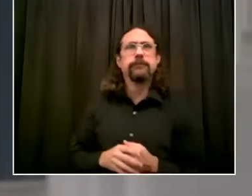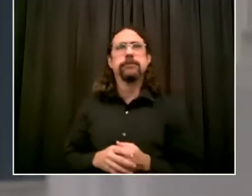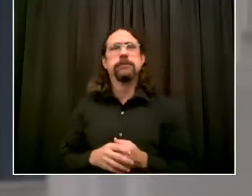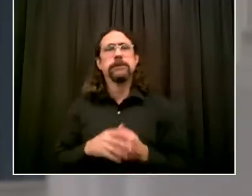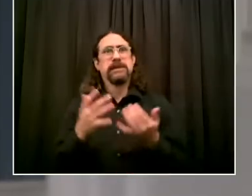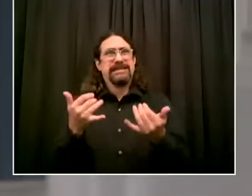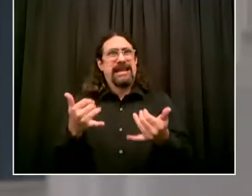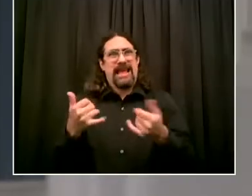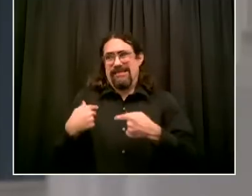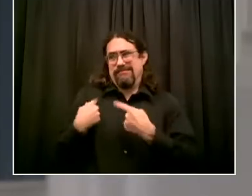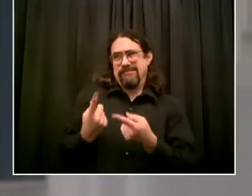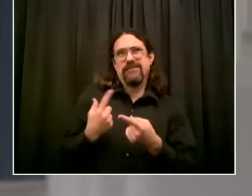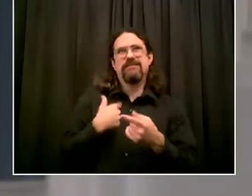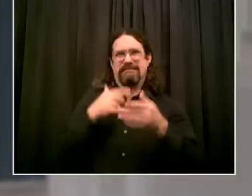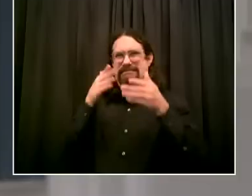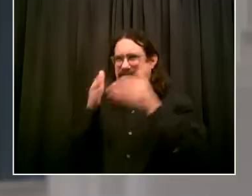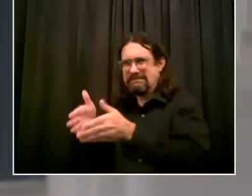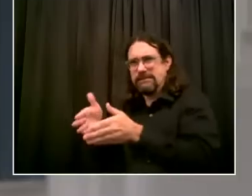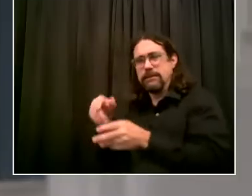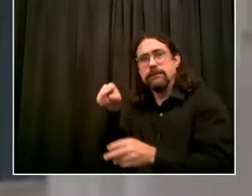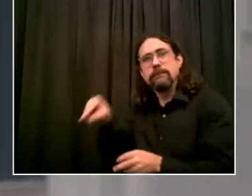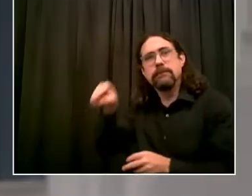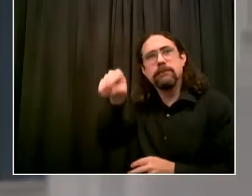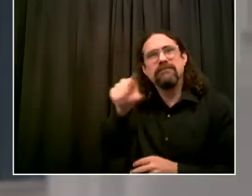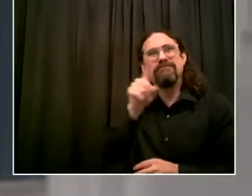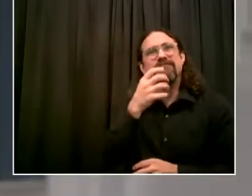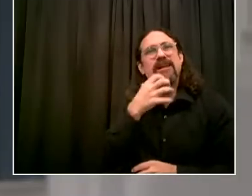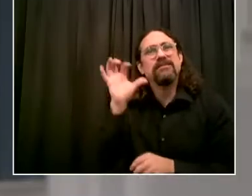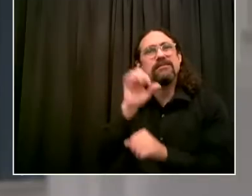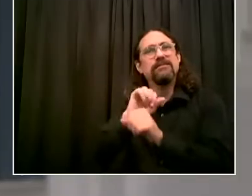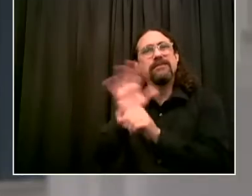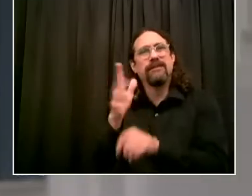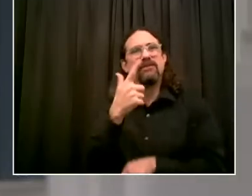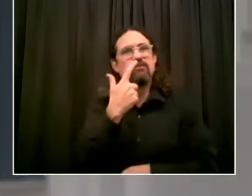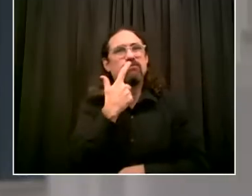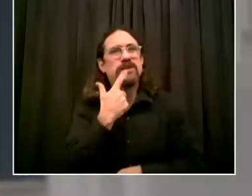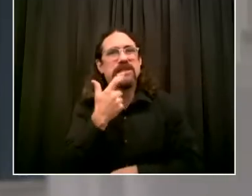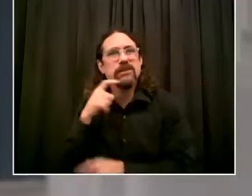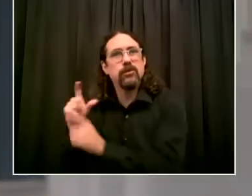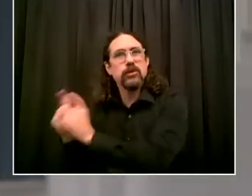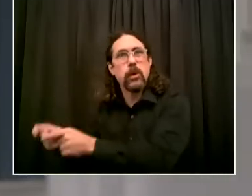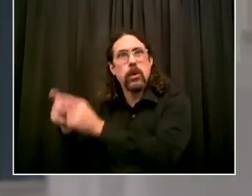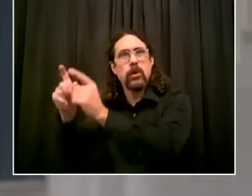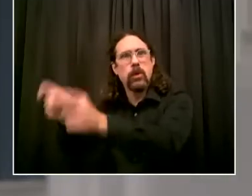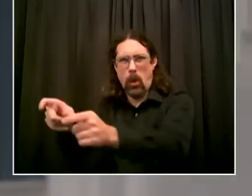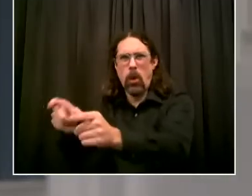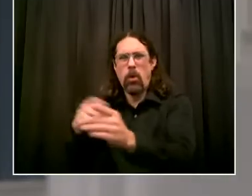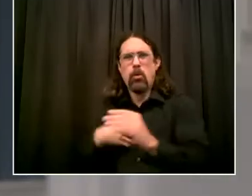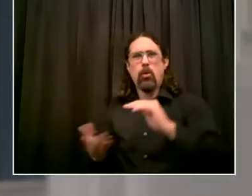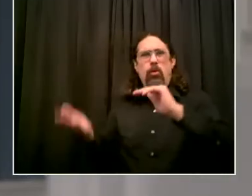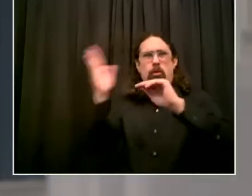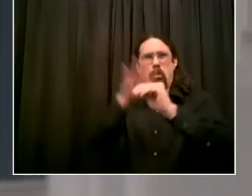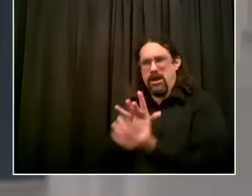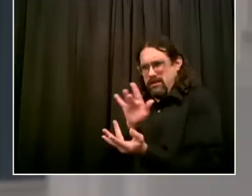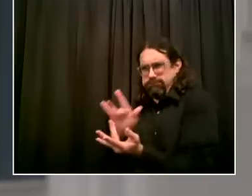THE RED ZONE, THE ORANGE AND YELLOW ALSO. ALL OF THE ZONES, TO MAKE